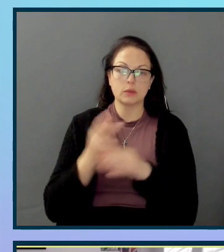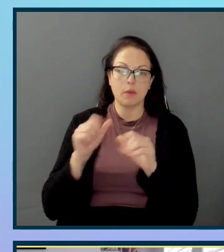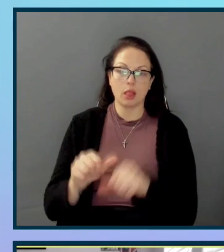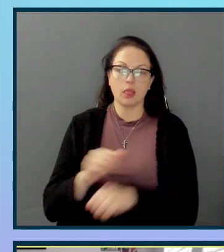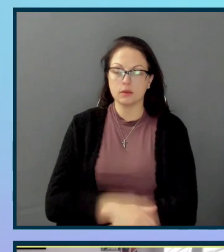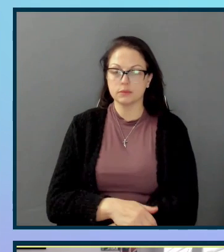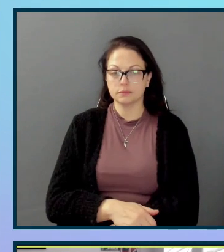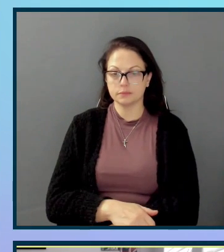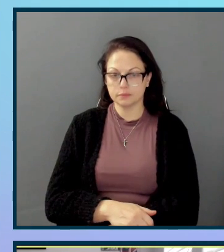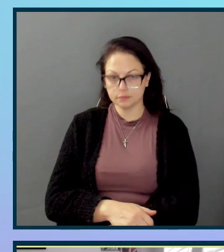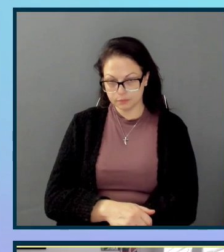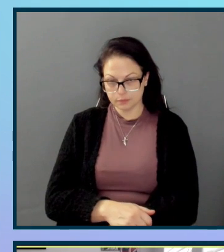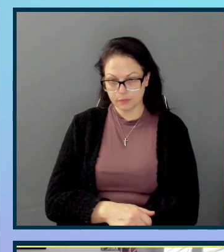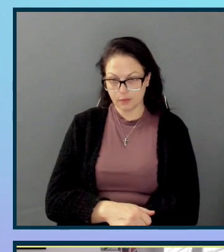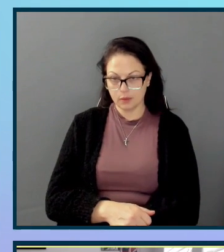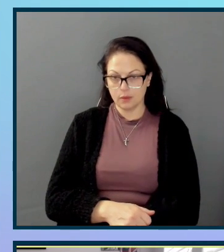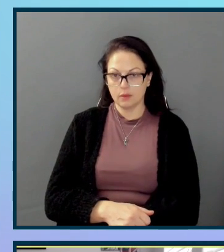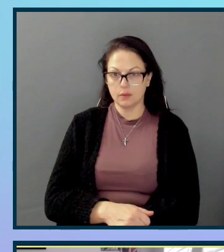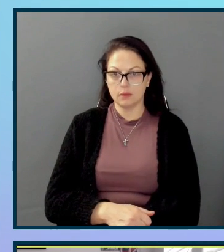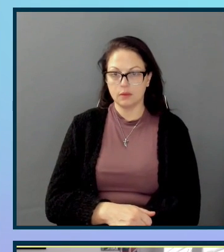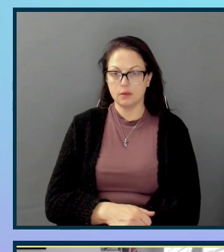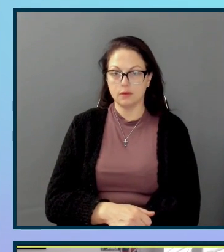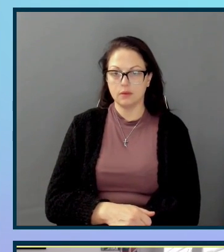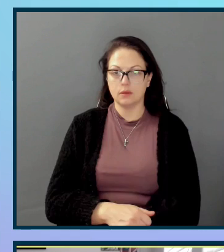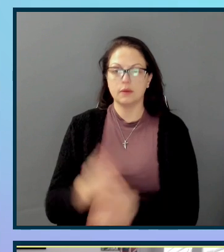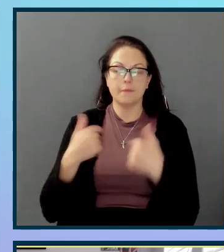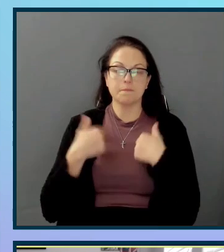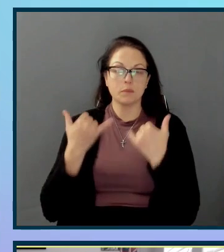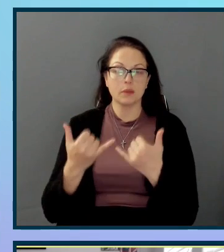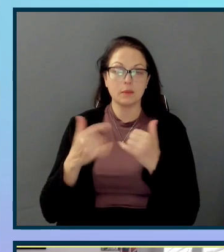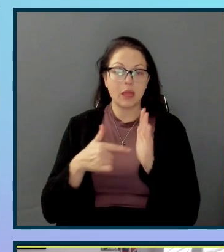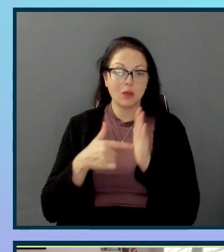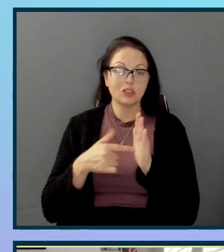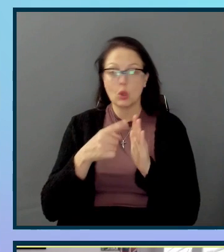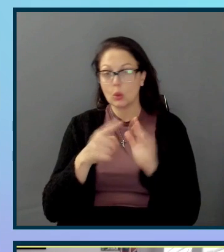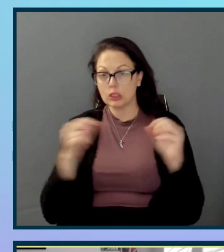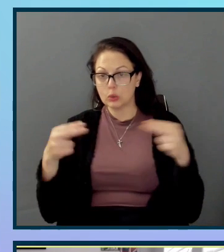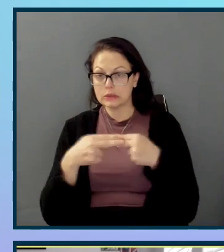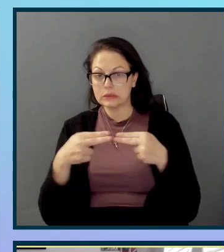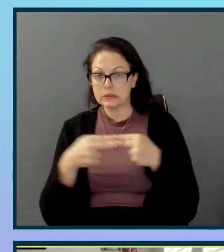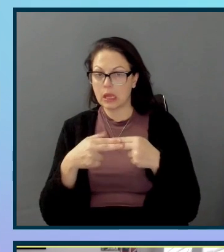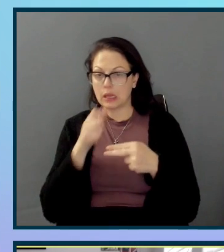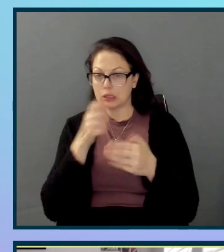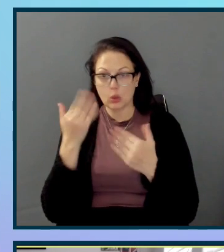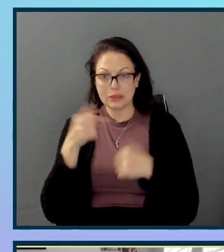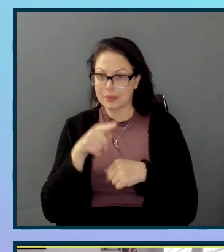I am now showing a slide on the screen that I do not expect you to read. In fact, if you're trying to read it, please stop right now.